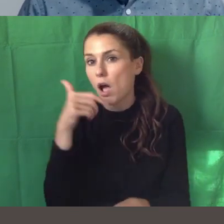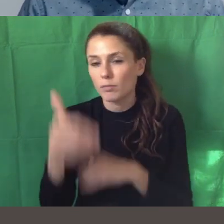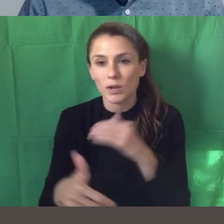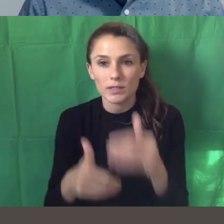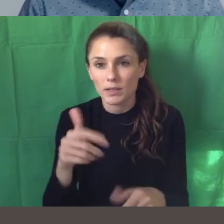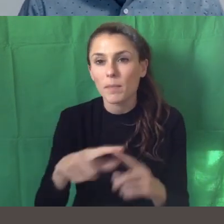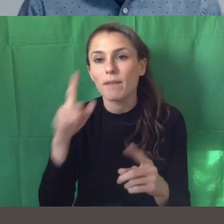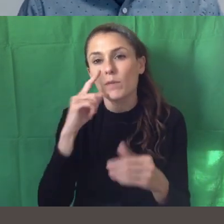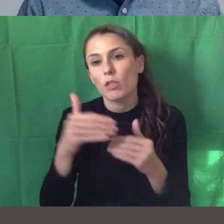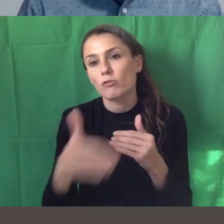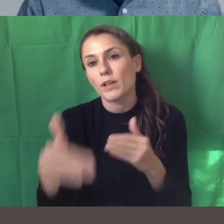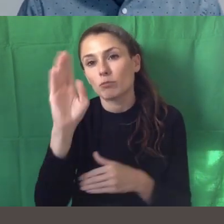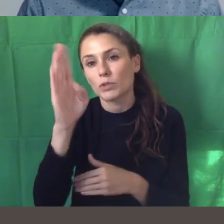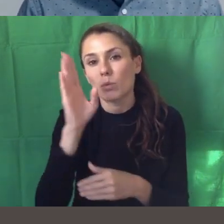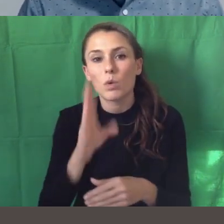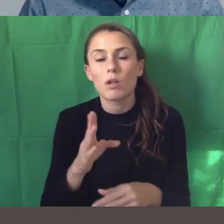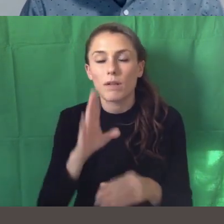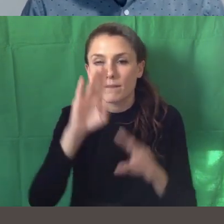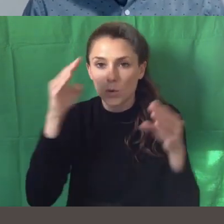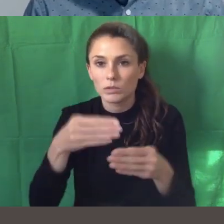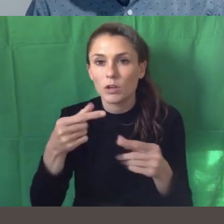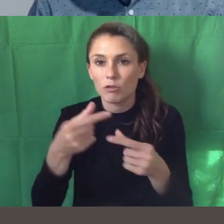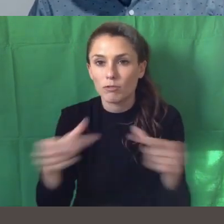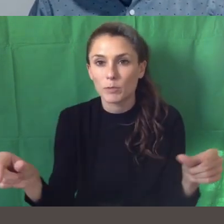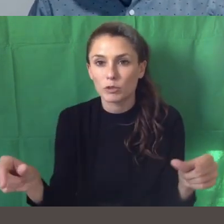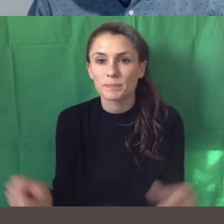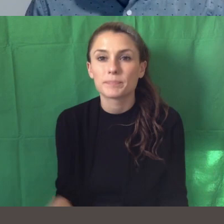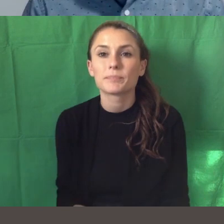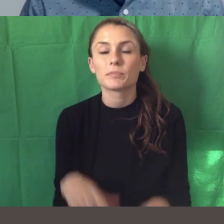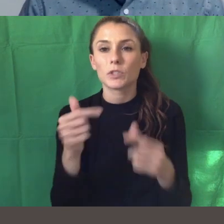but for the rest of the talk, we're going to focus on grammar.